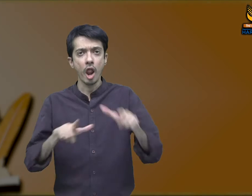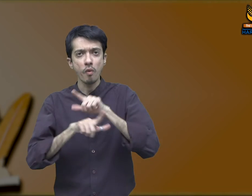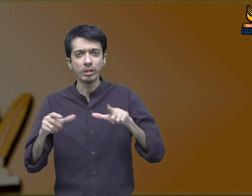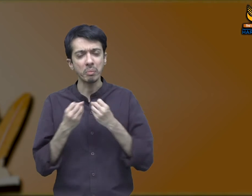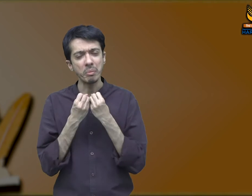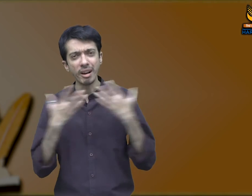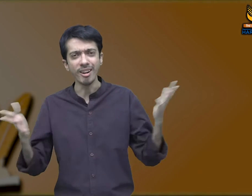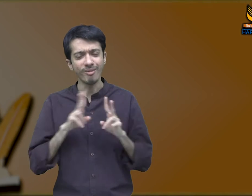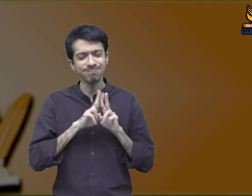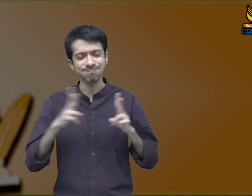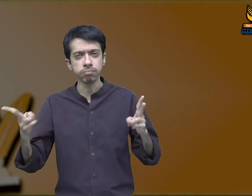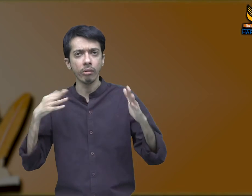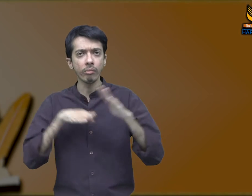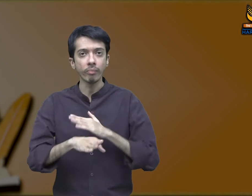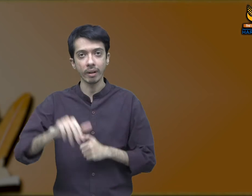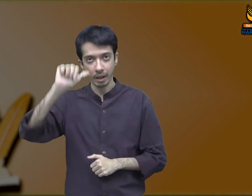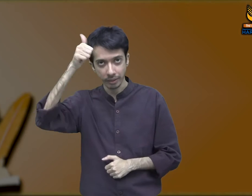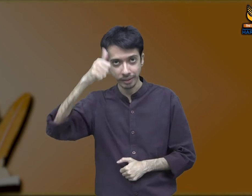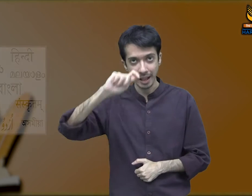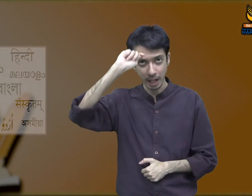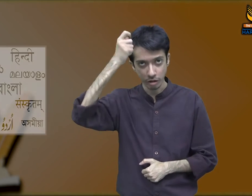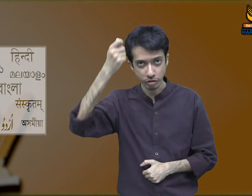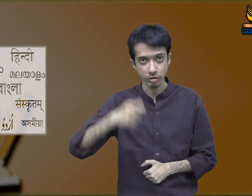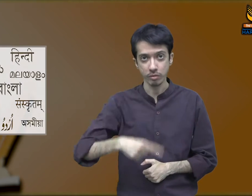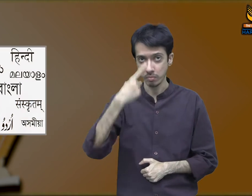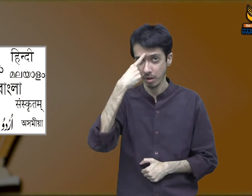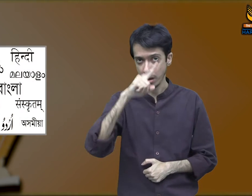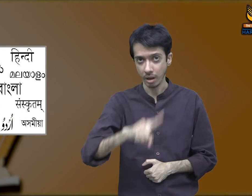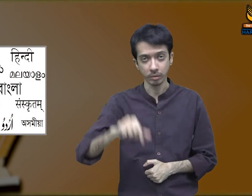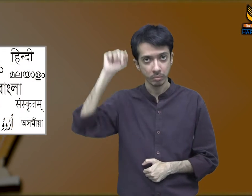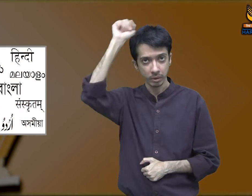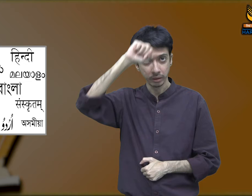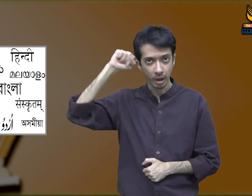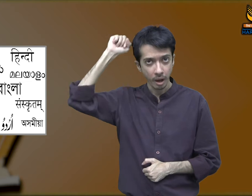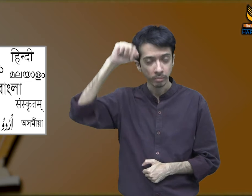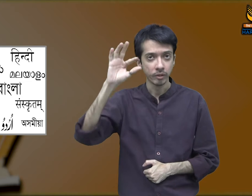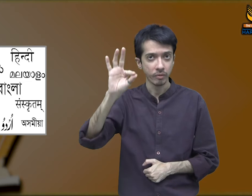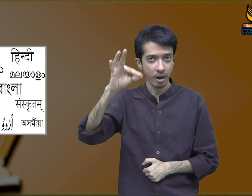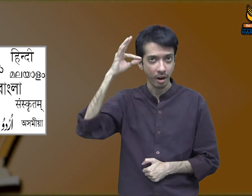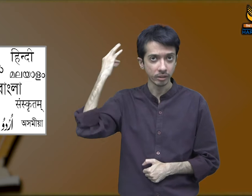You know, there are many different ways to express in language. Poetry and prose can be written in English,